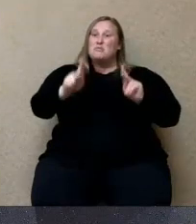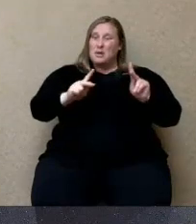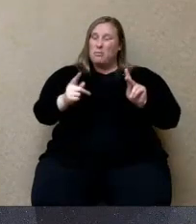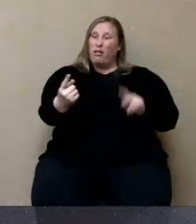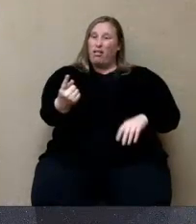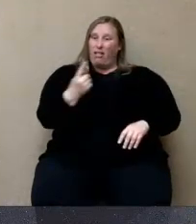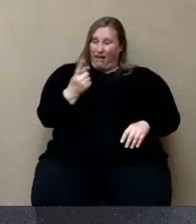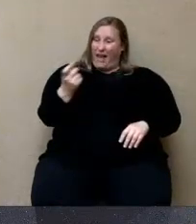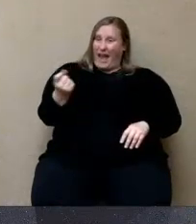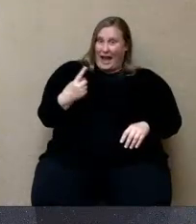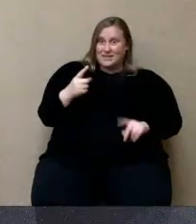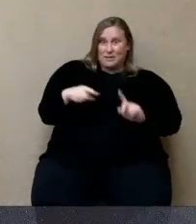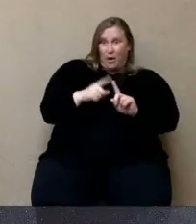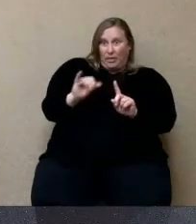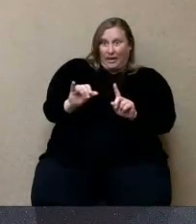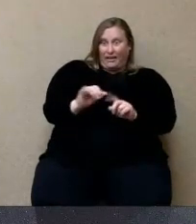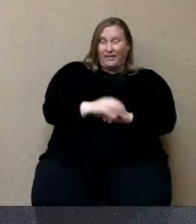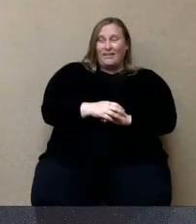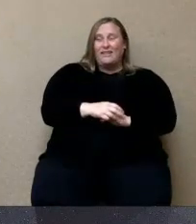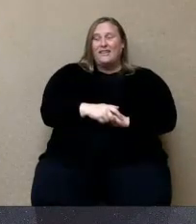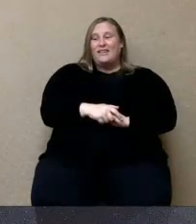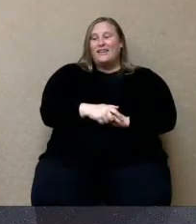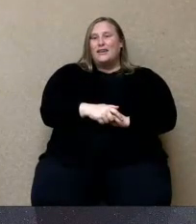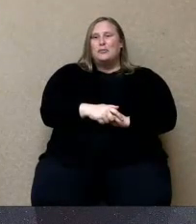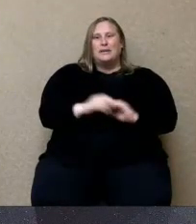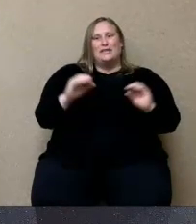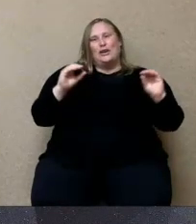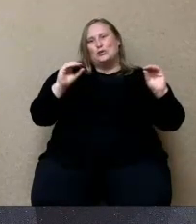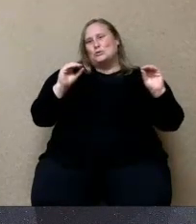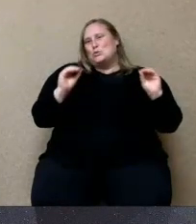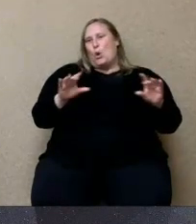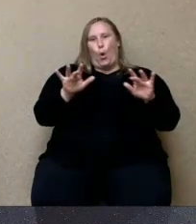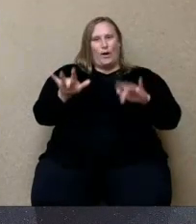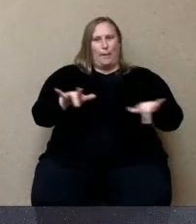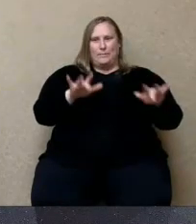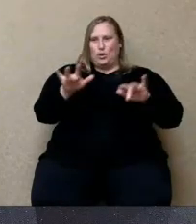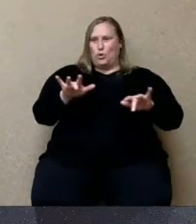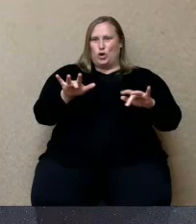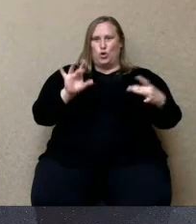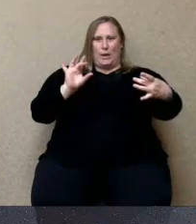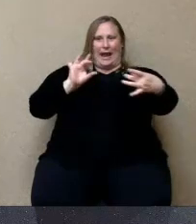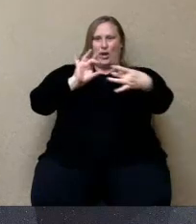ask us about that. There is no computer that you can hook up electrodes and it